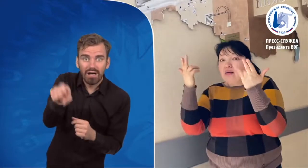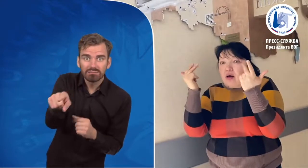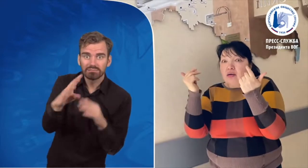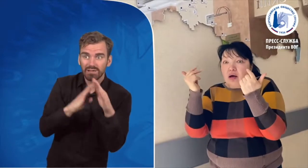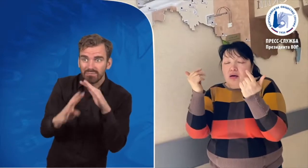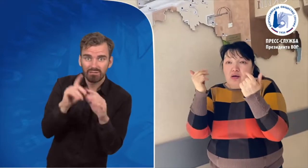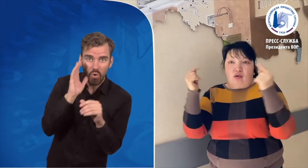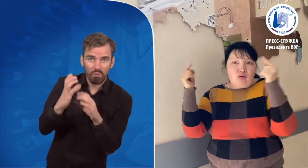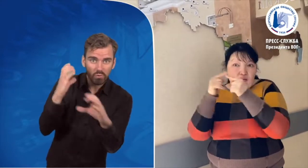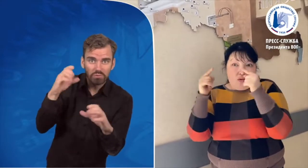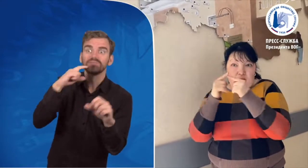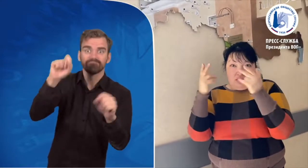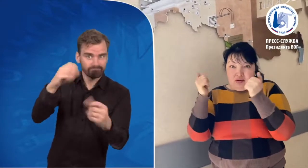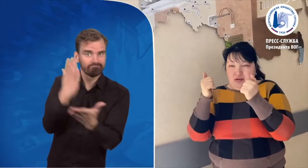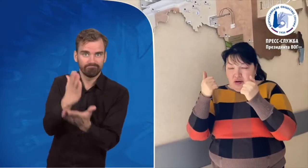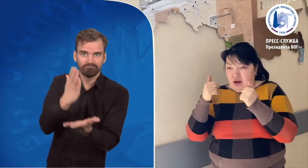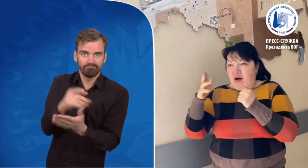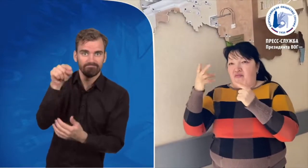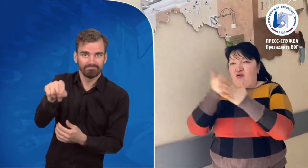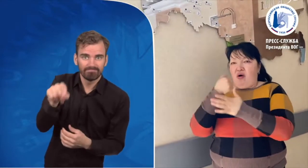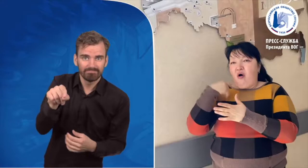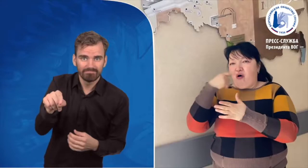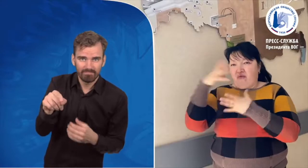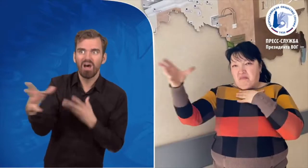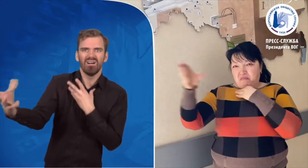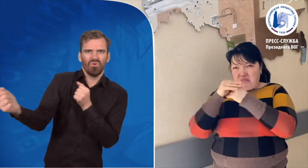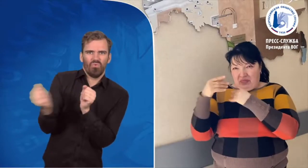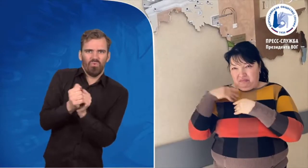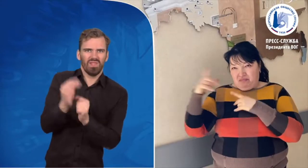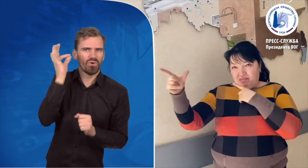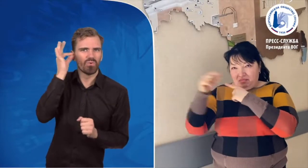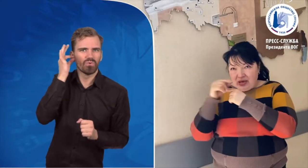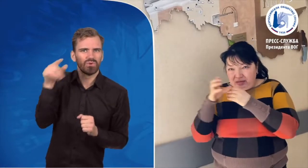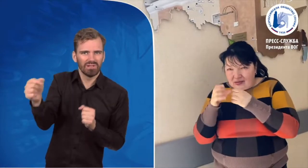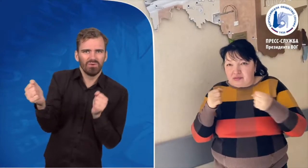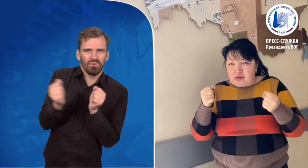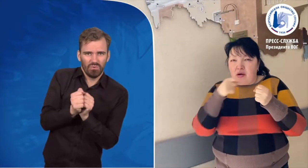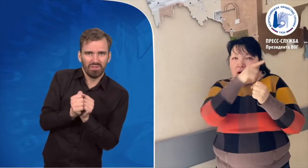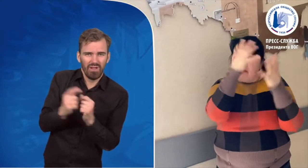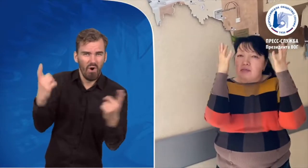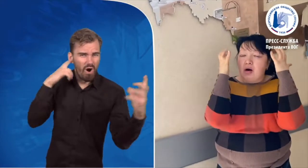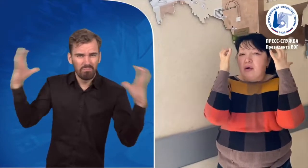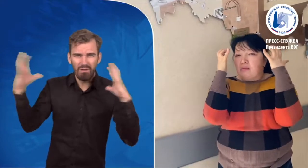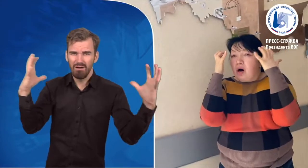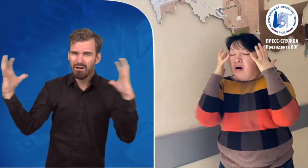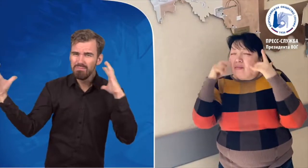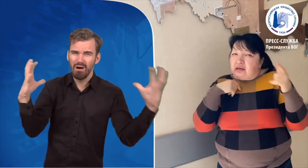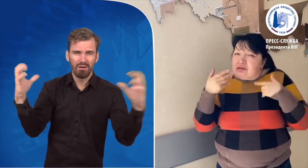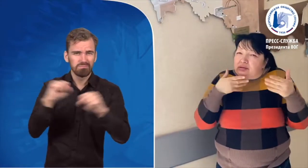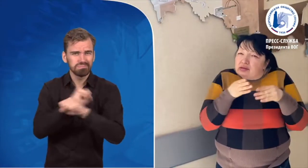In the shelter, we teamed up with a group of hearing people and together with them moved towards the bus stop. The roar of the explosions did not stop.